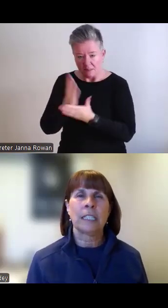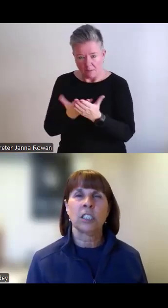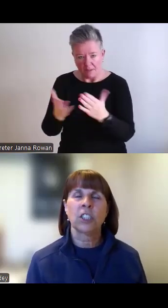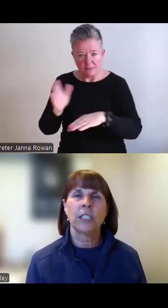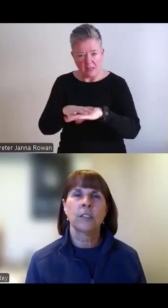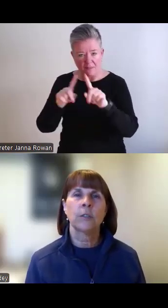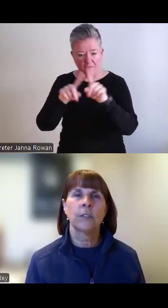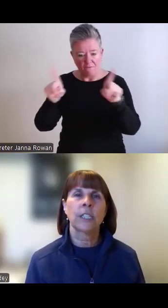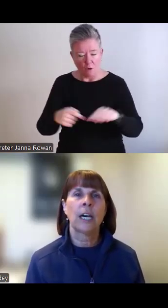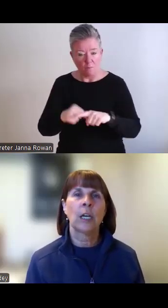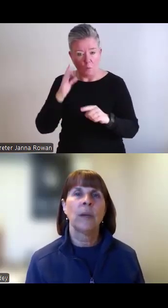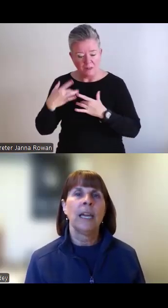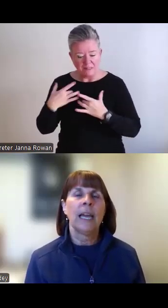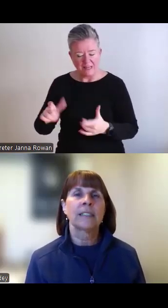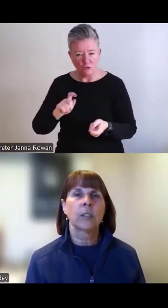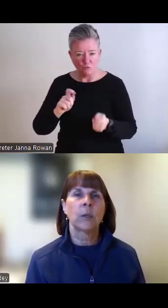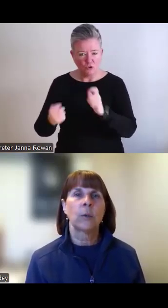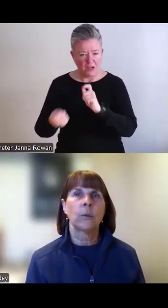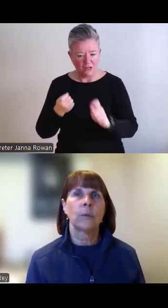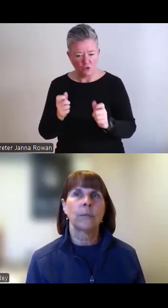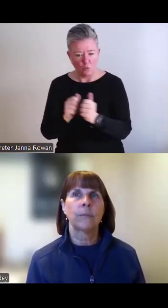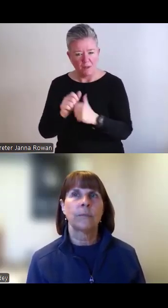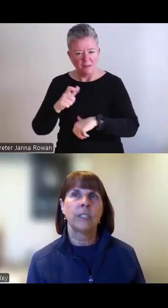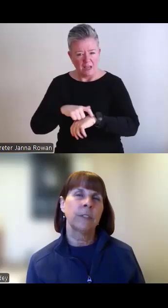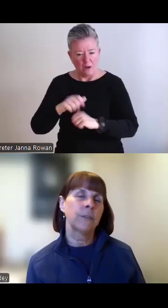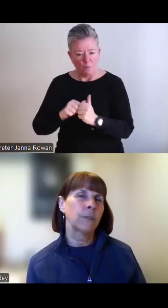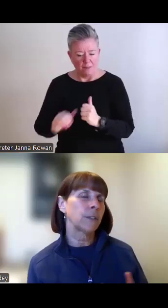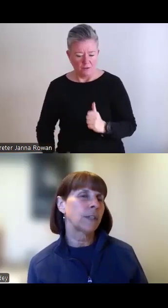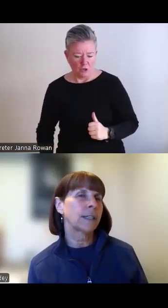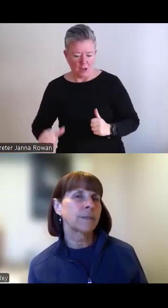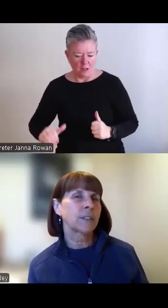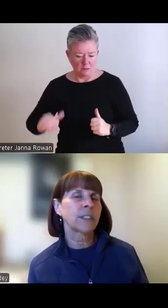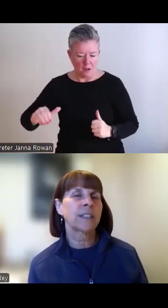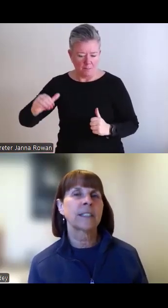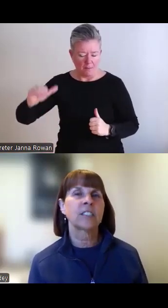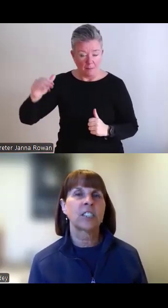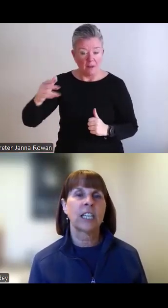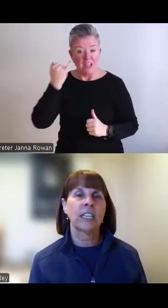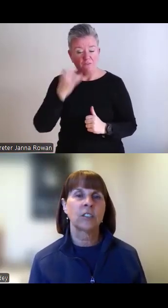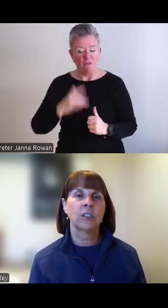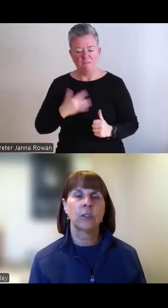do tend to change over time. And so even if you feel like there's nothing that's changed,